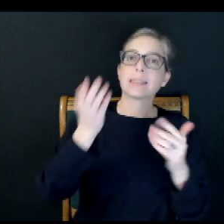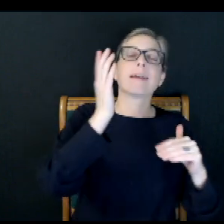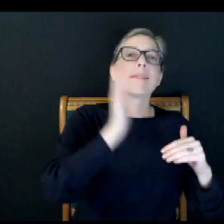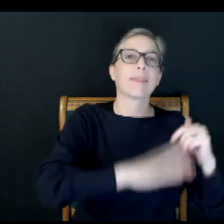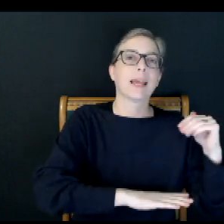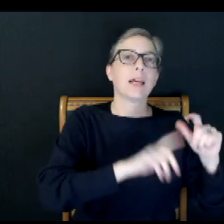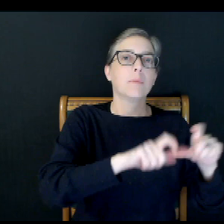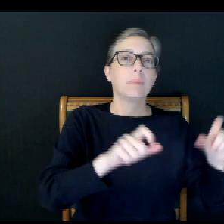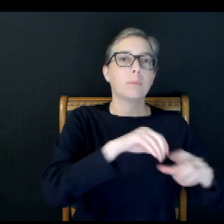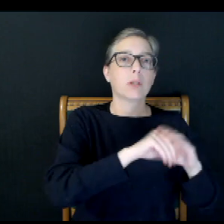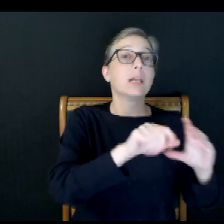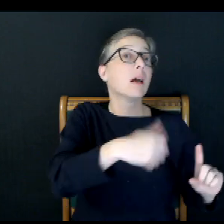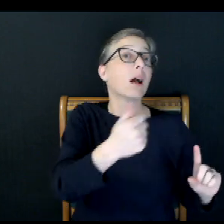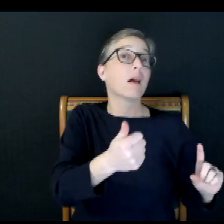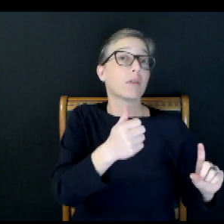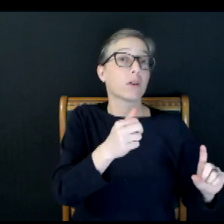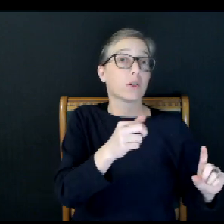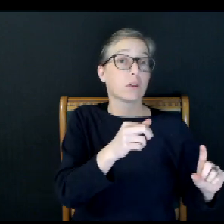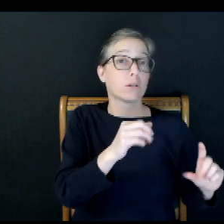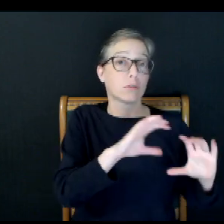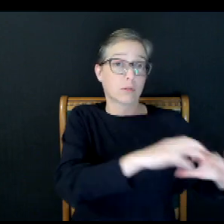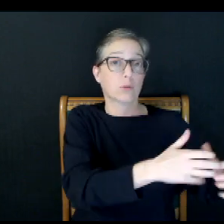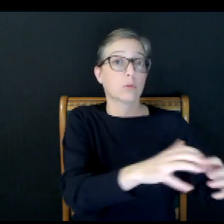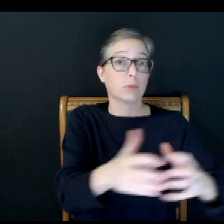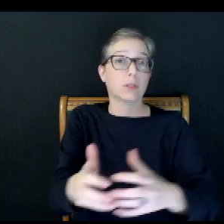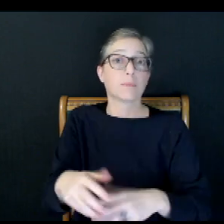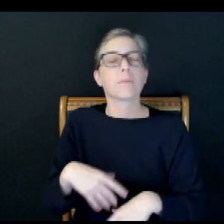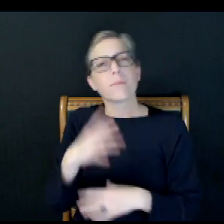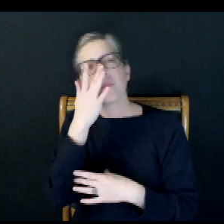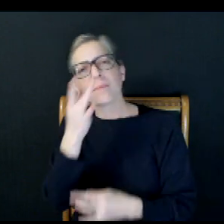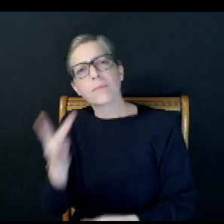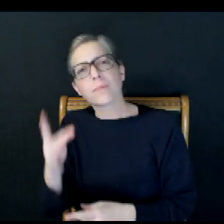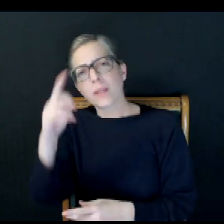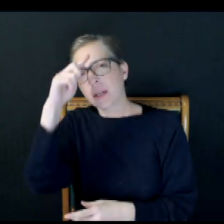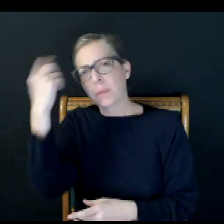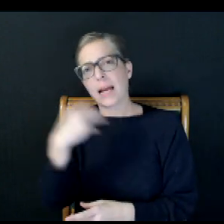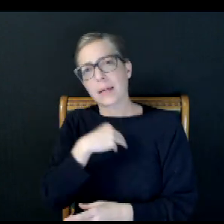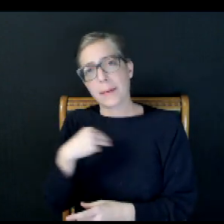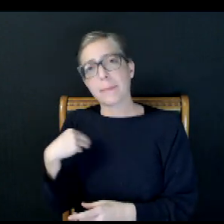Interestingly, our black members in particular,